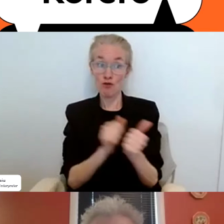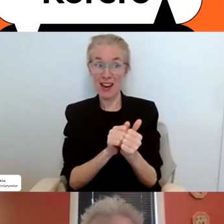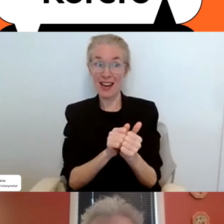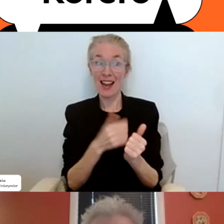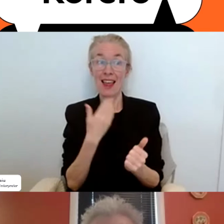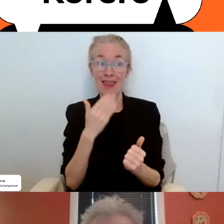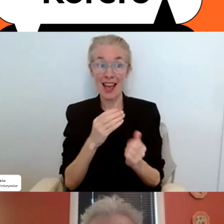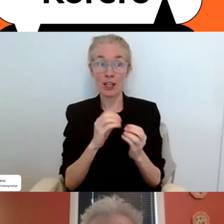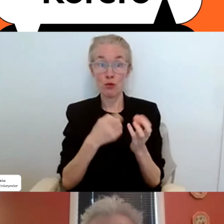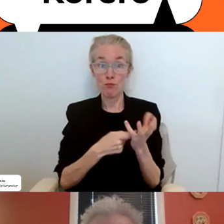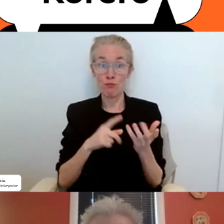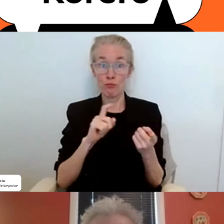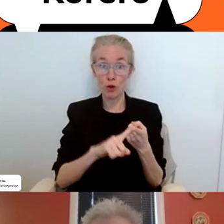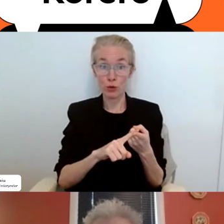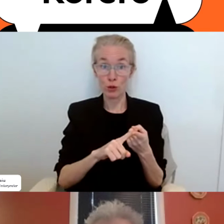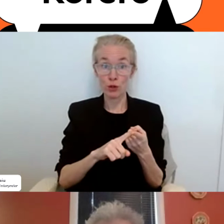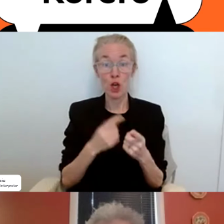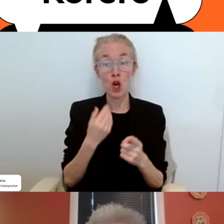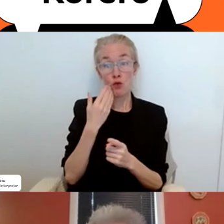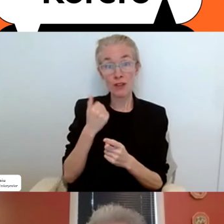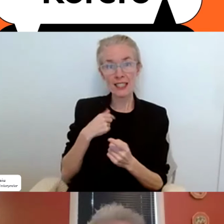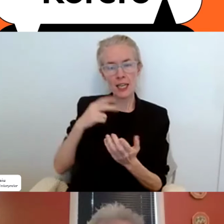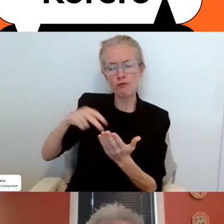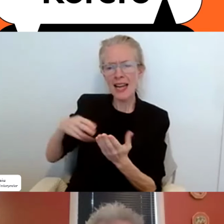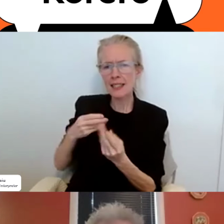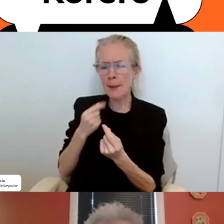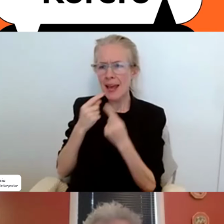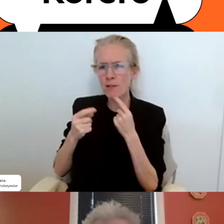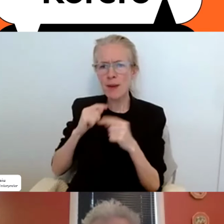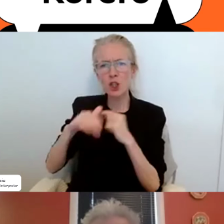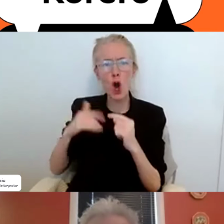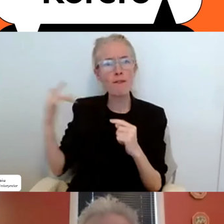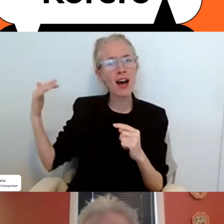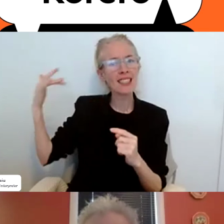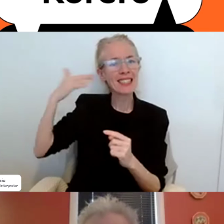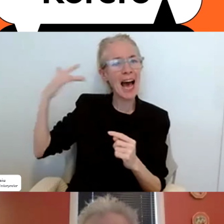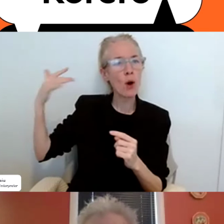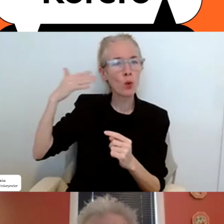reference to acoustics which was the question, I believe. Salvation